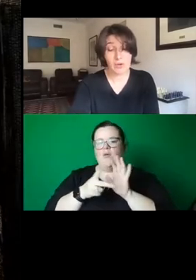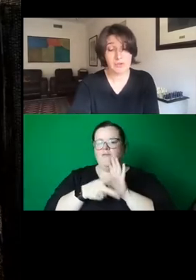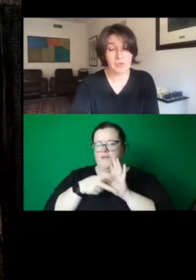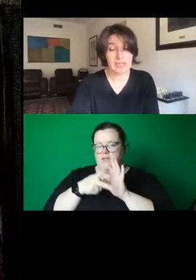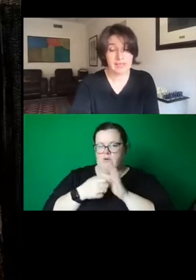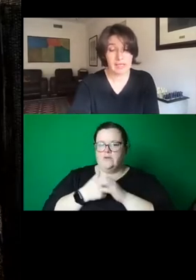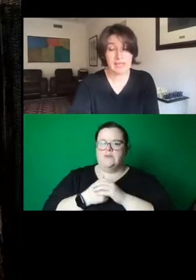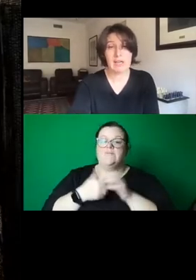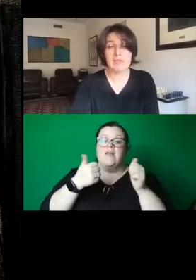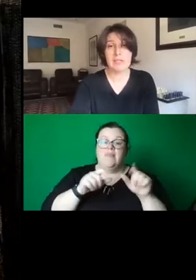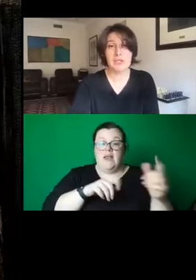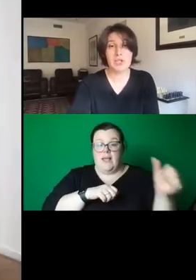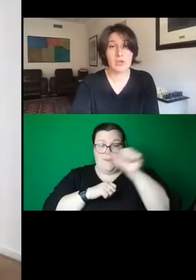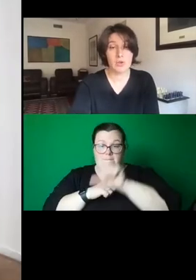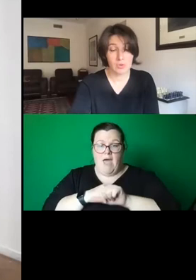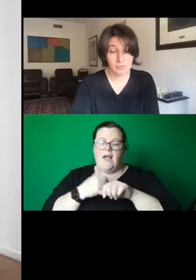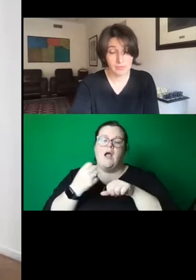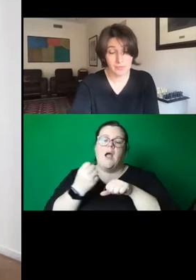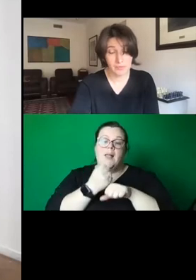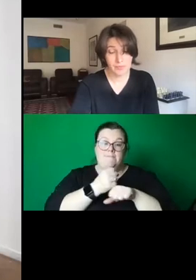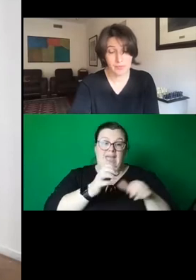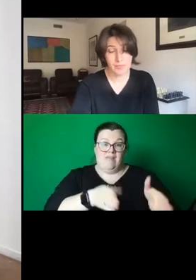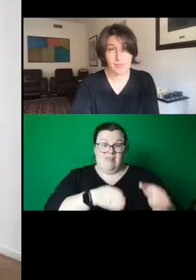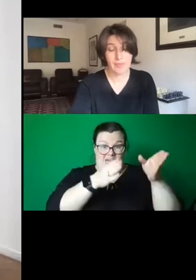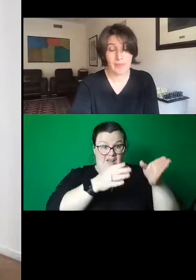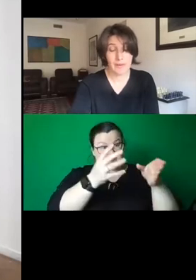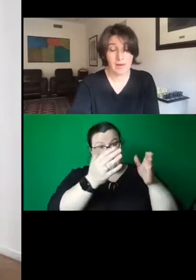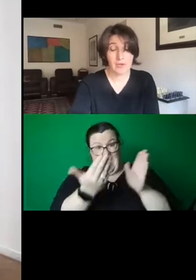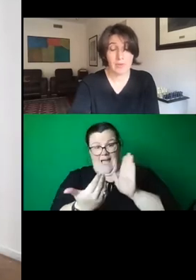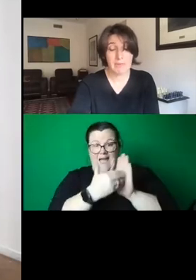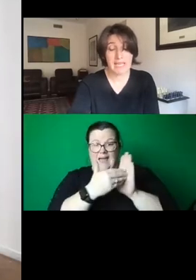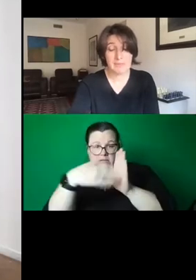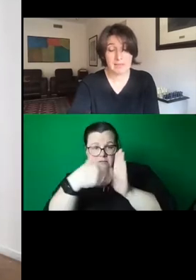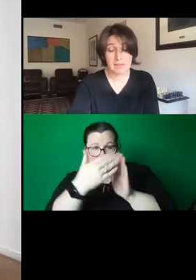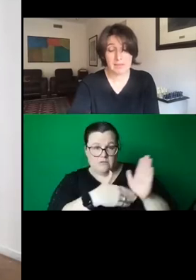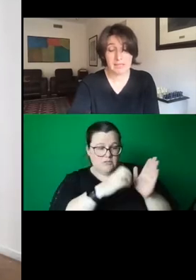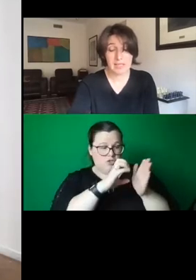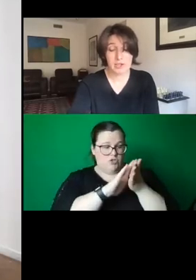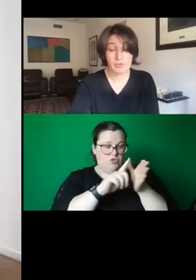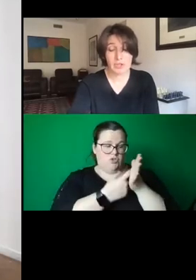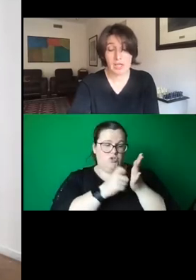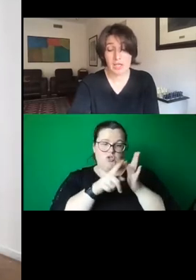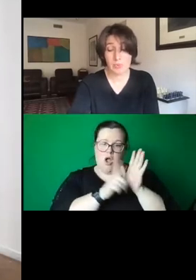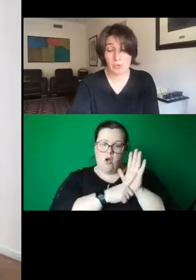trees and covered them in charcoal to my amazement the texture of the cardboard